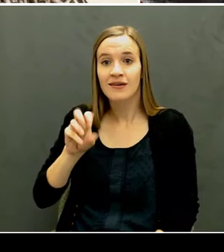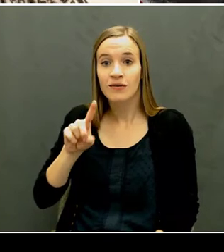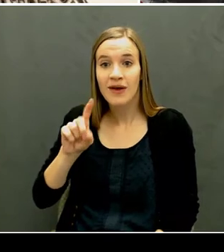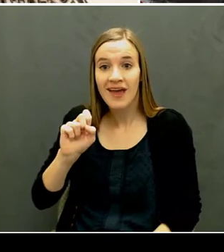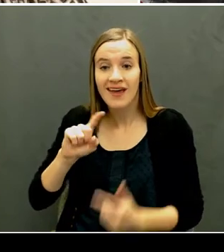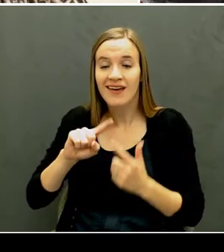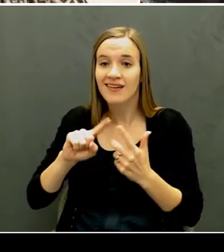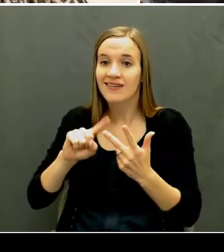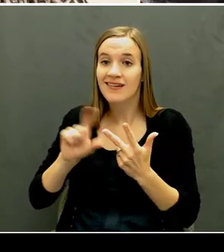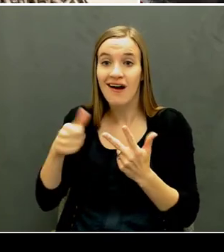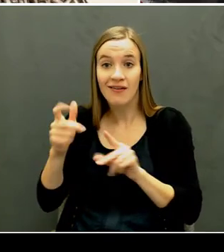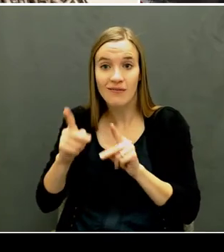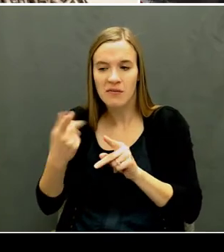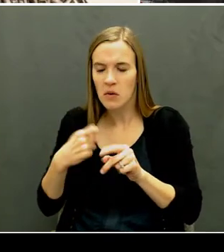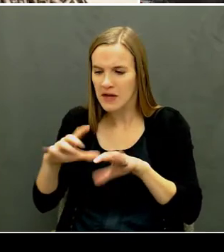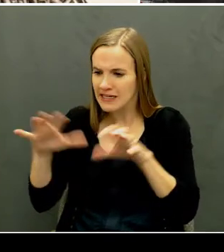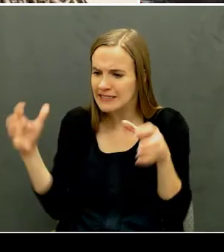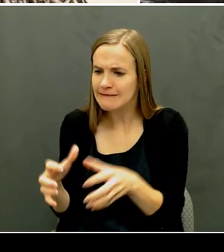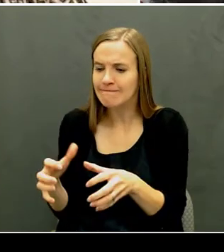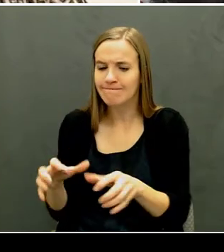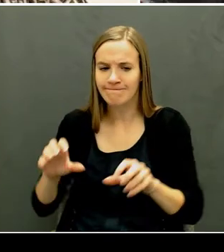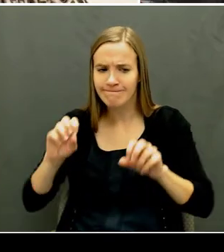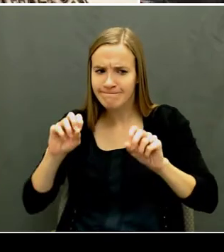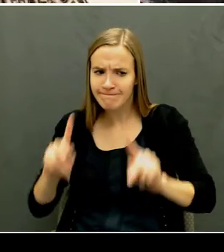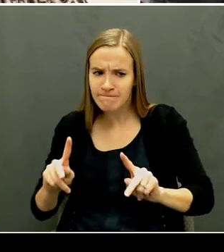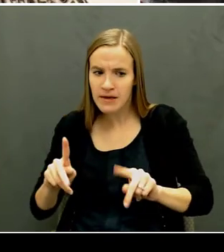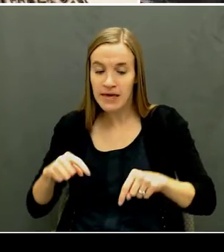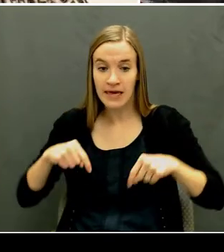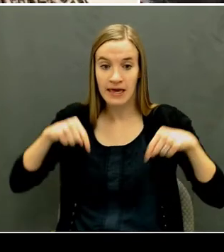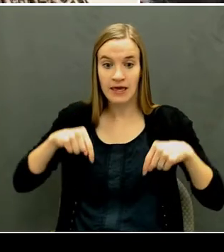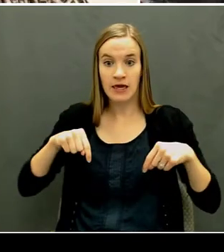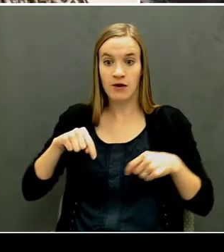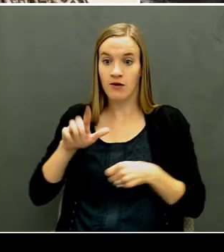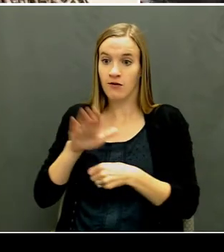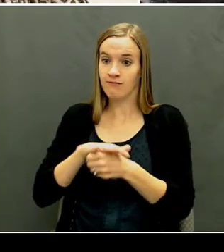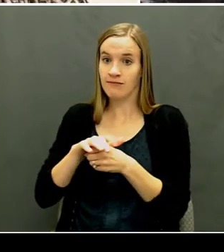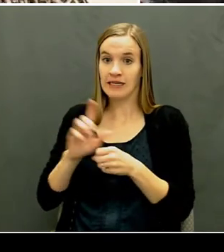Well, we've won the issue here in Denver, maybe we need to start something nationally.